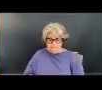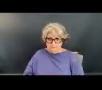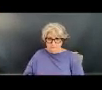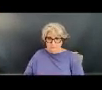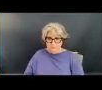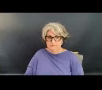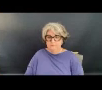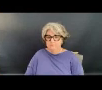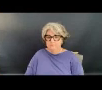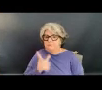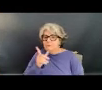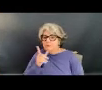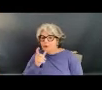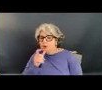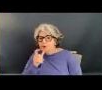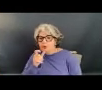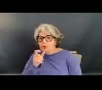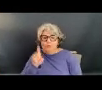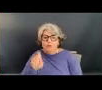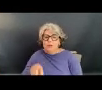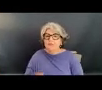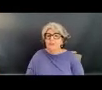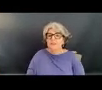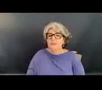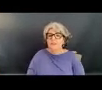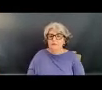Who is that question for? It's for all of us. OK.